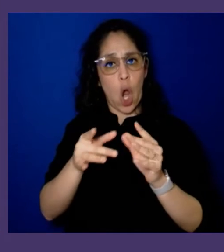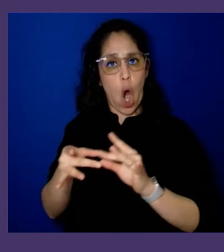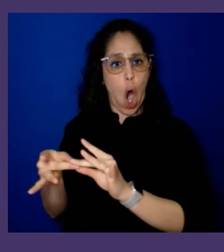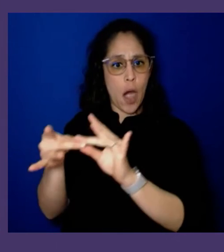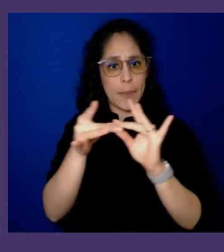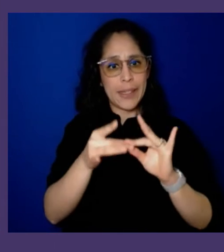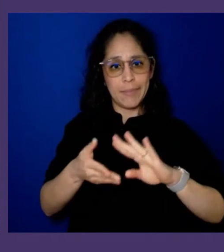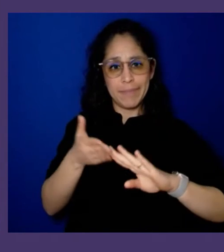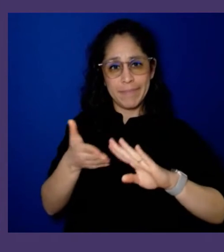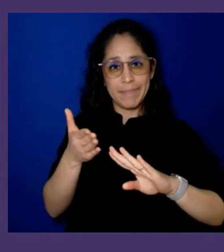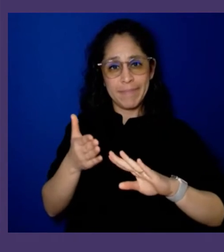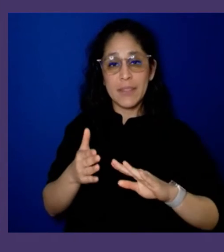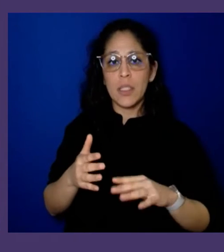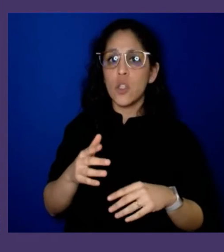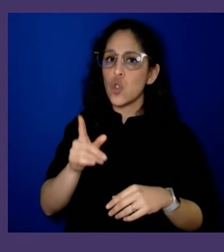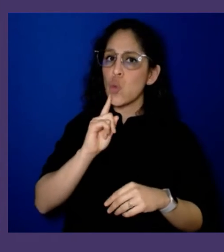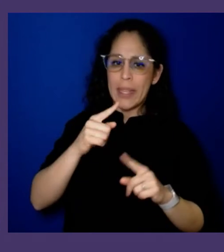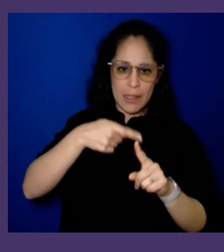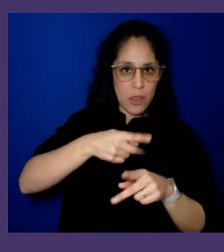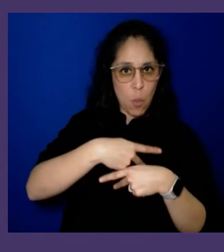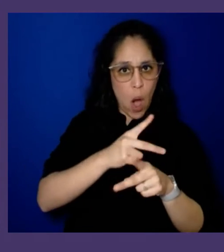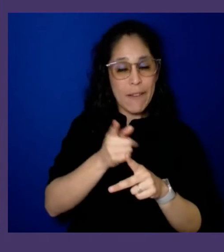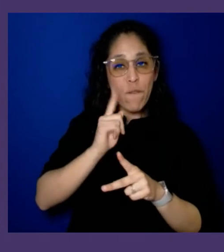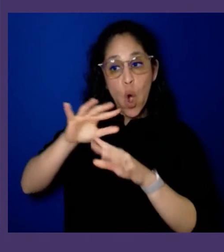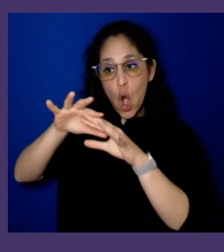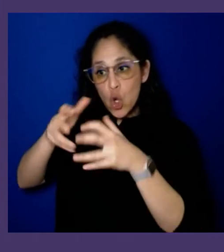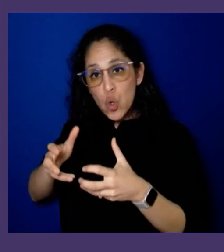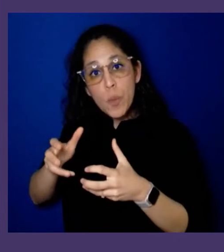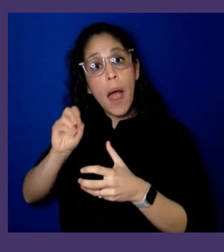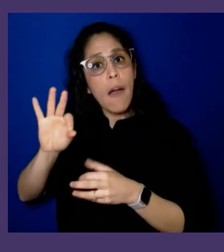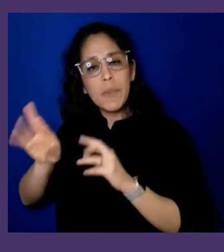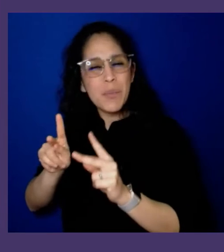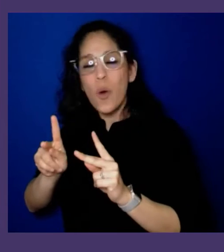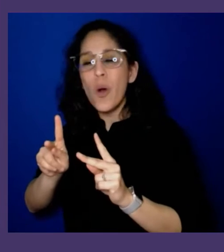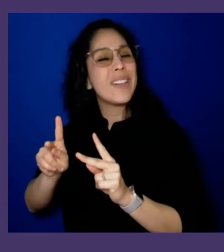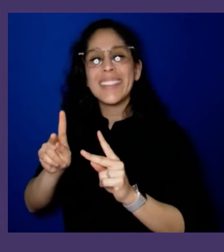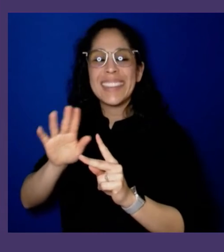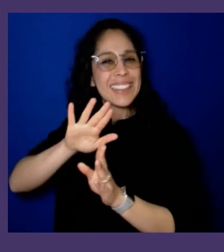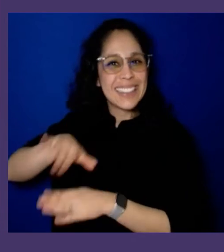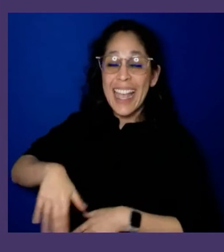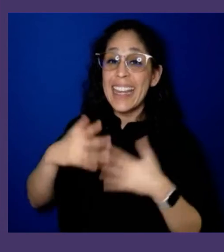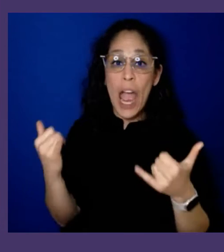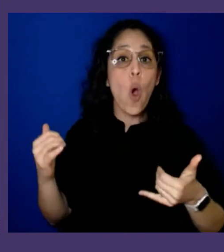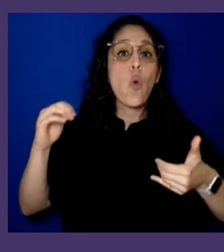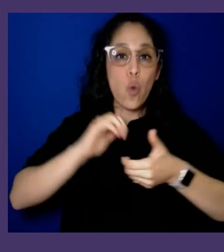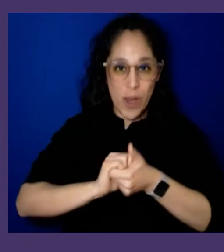versus making a product with a group of people. What's more from a business perspective,